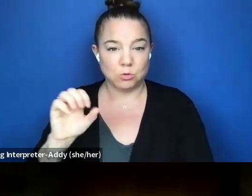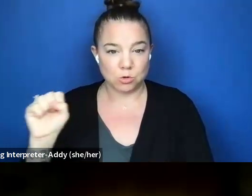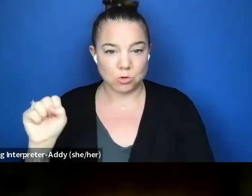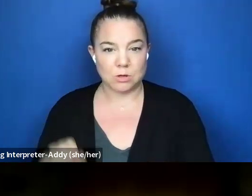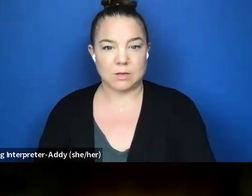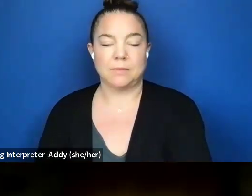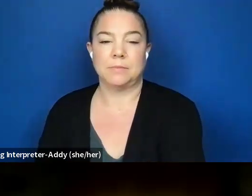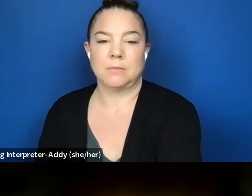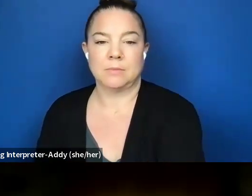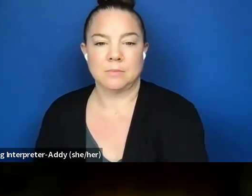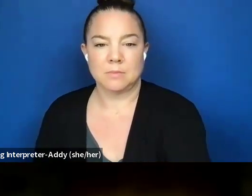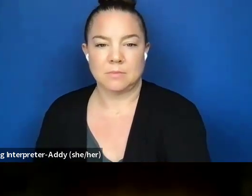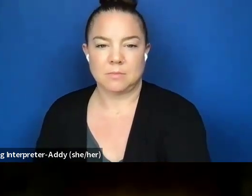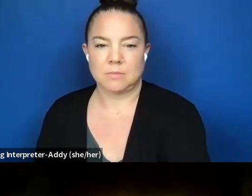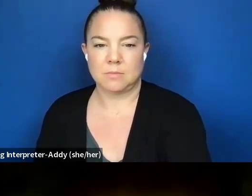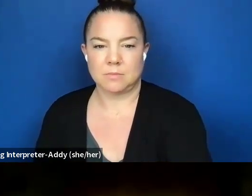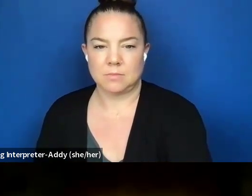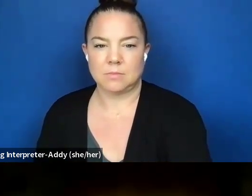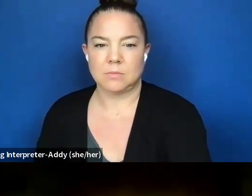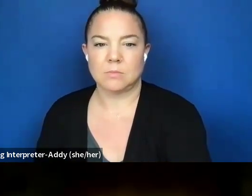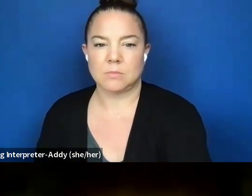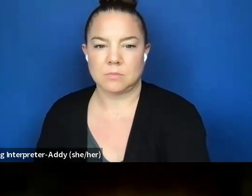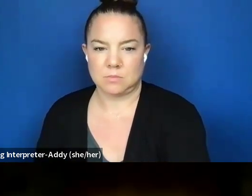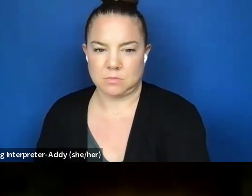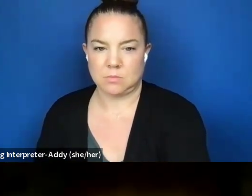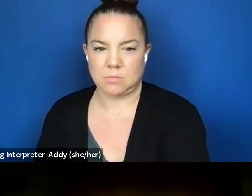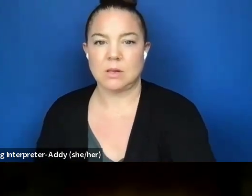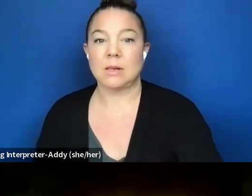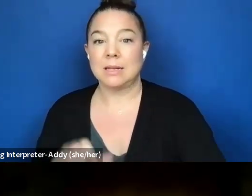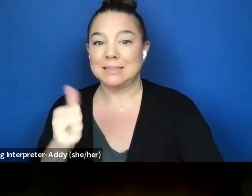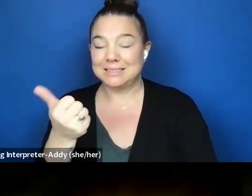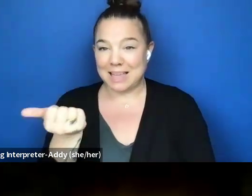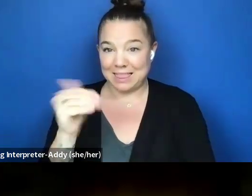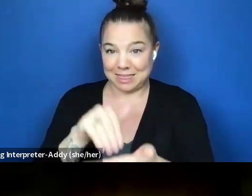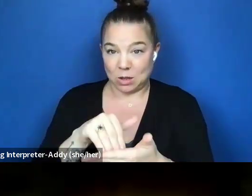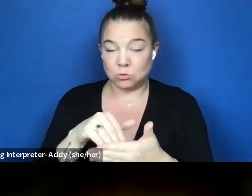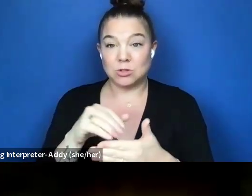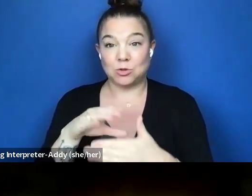Don Posh: $10,000, and there were 2 bills Don Posh: that were Don Posh: active